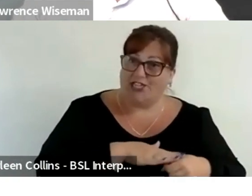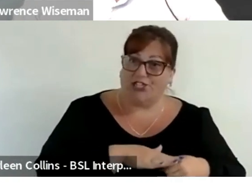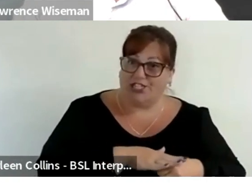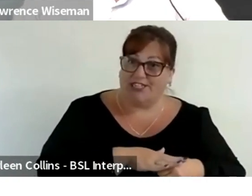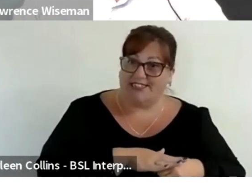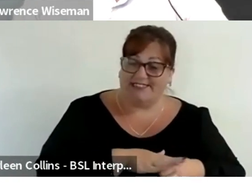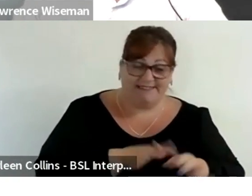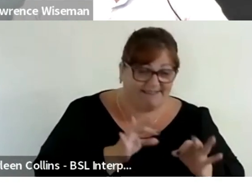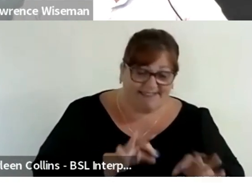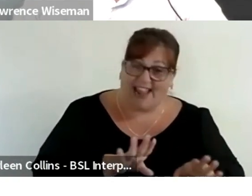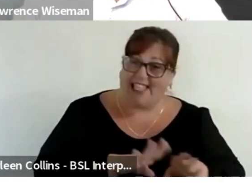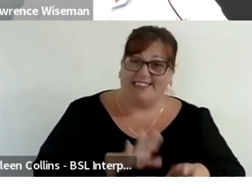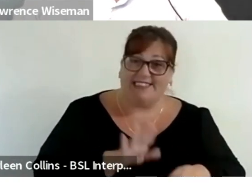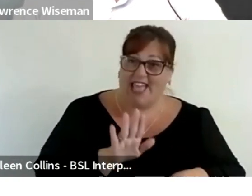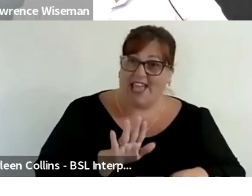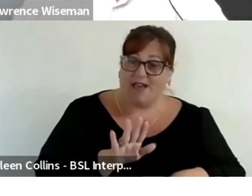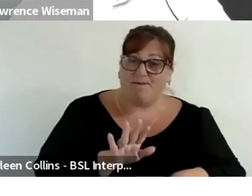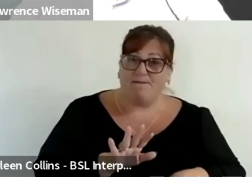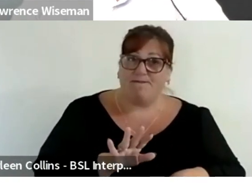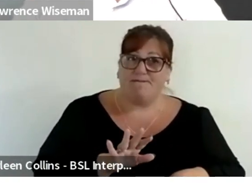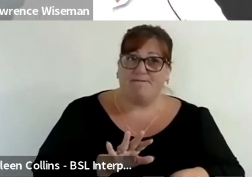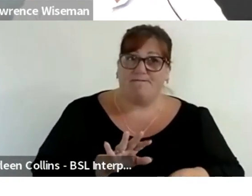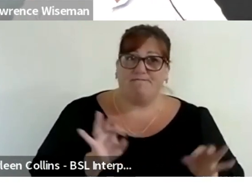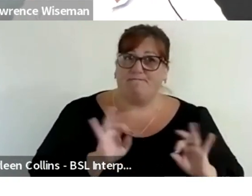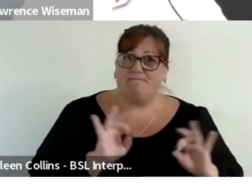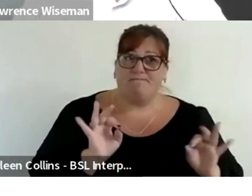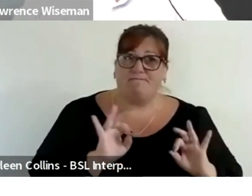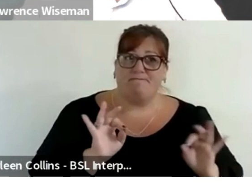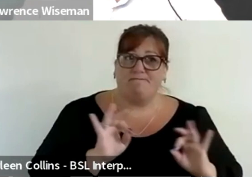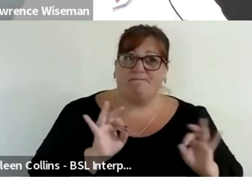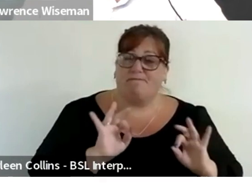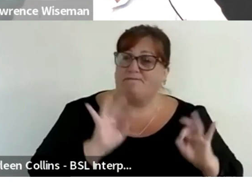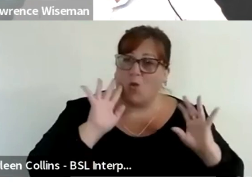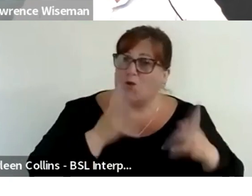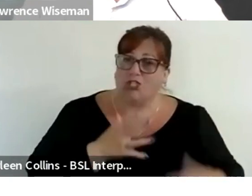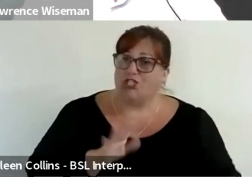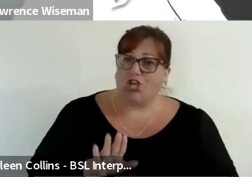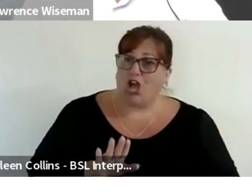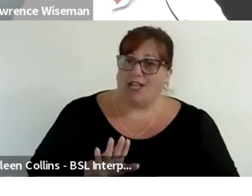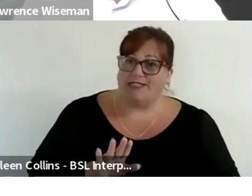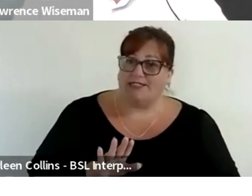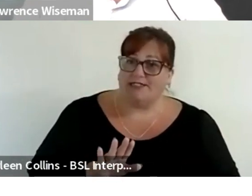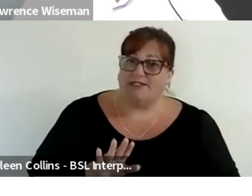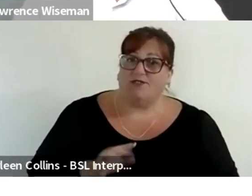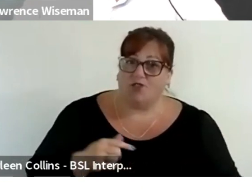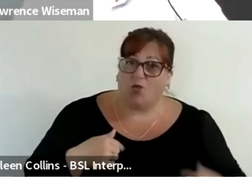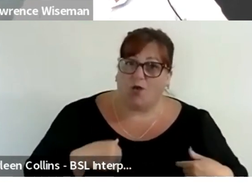There was, there was no concern. We found ways to make sure that this individual was fully supported and,